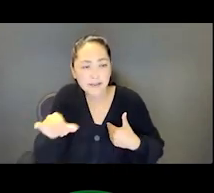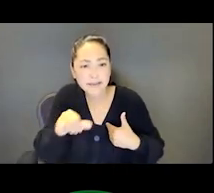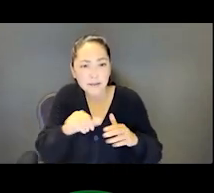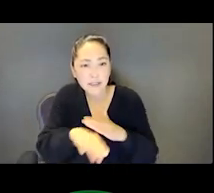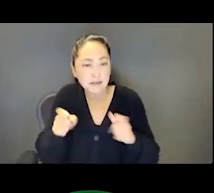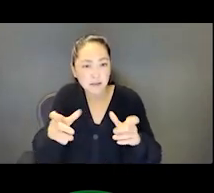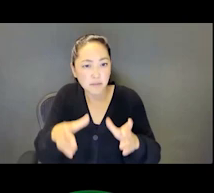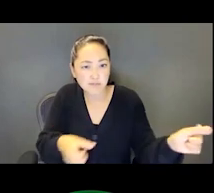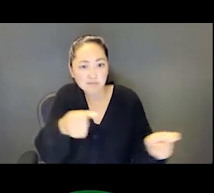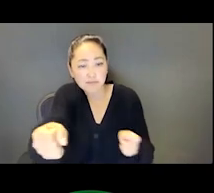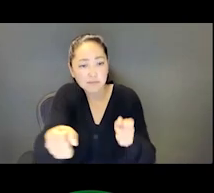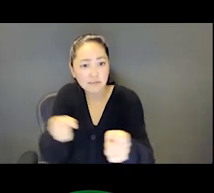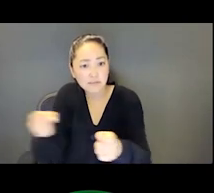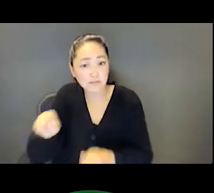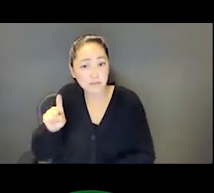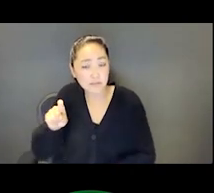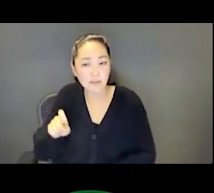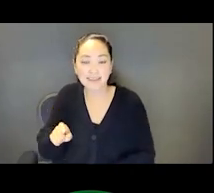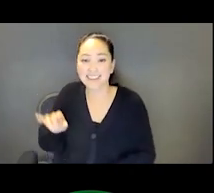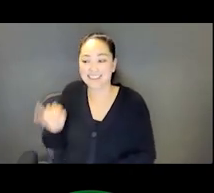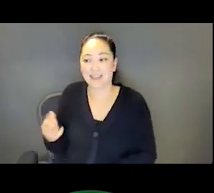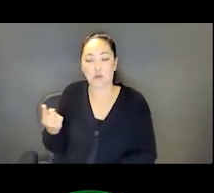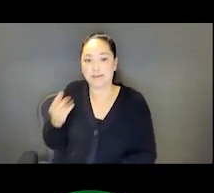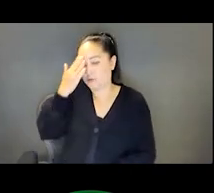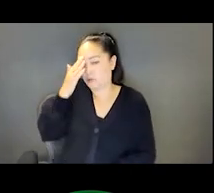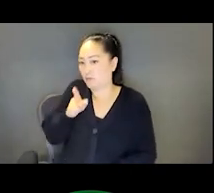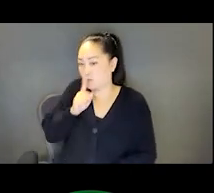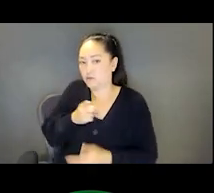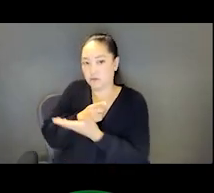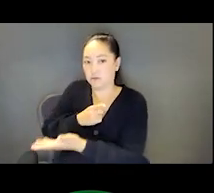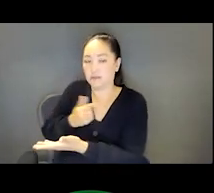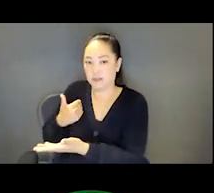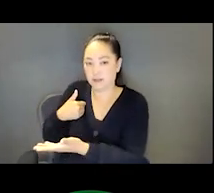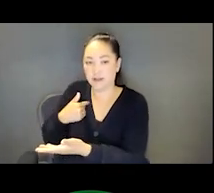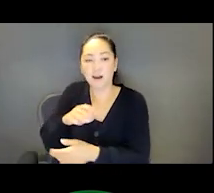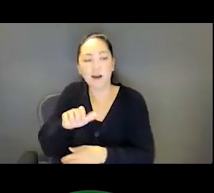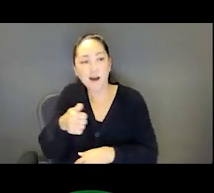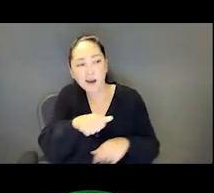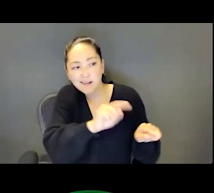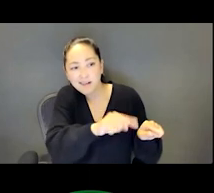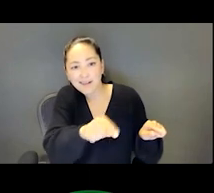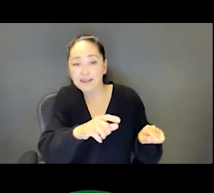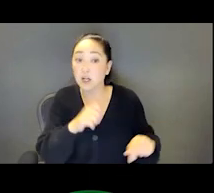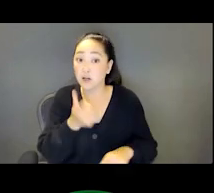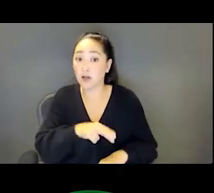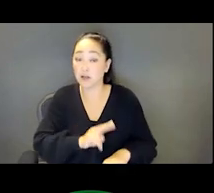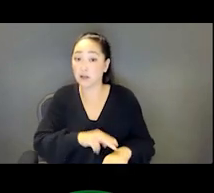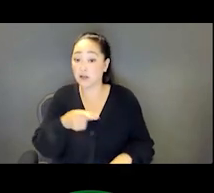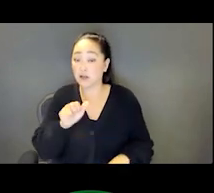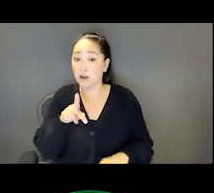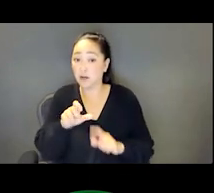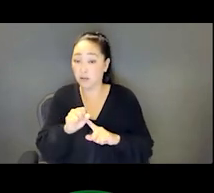That's the one I know for sure. I know. Other parts that are not national parks have it.